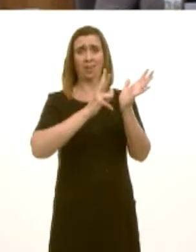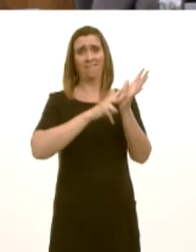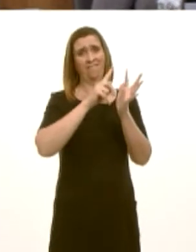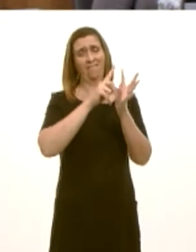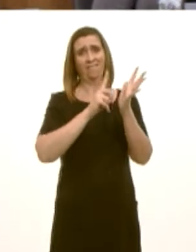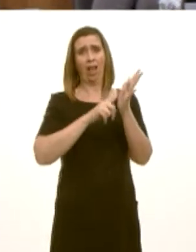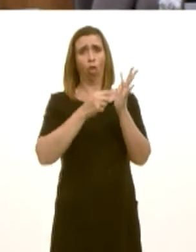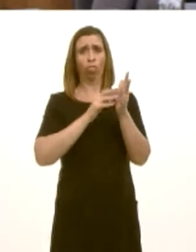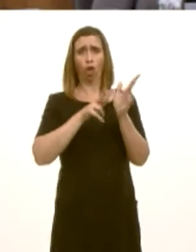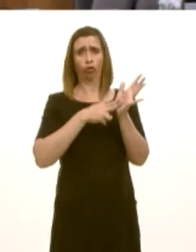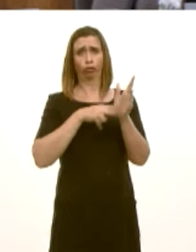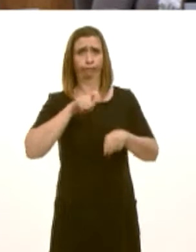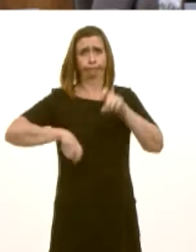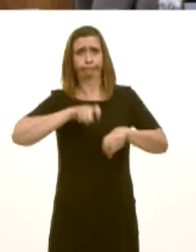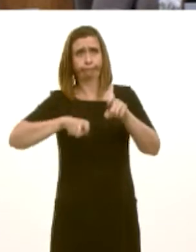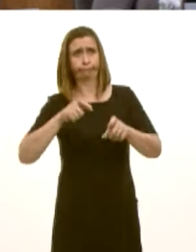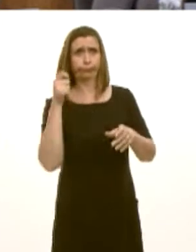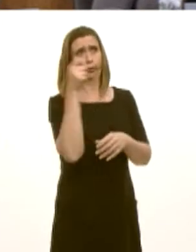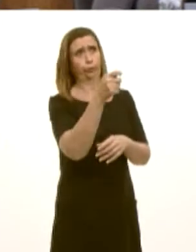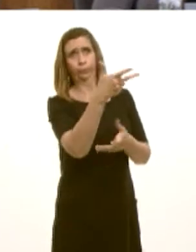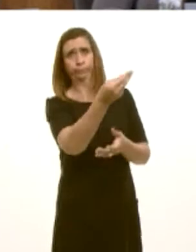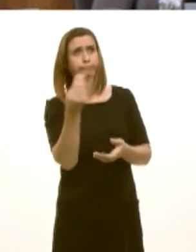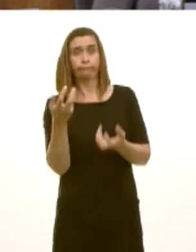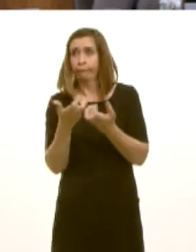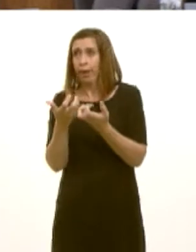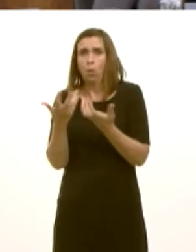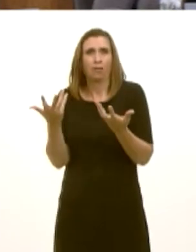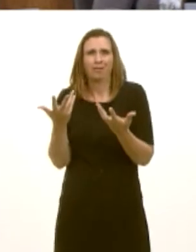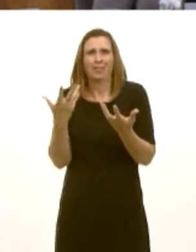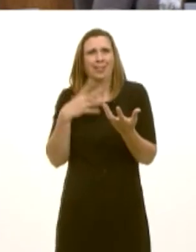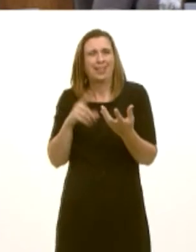That would have to be balanced against the economic benefit that the event actually brought,